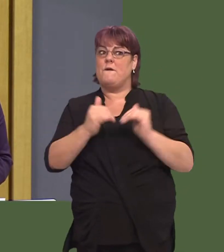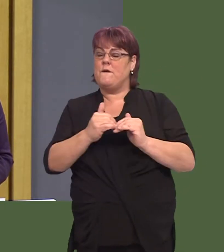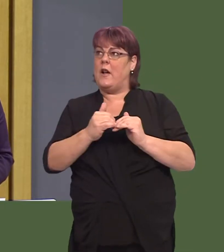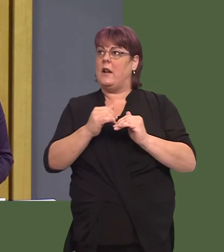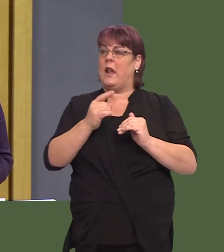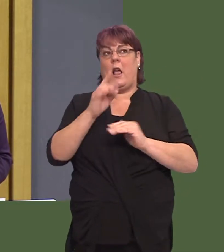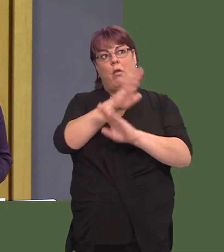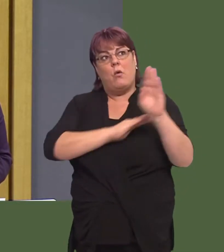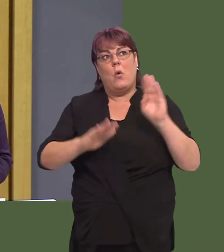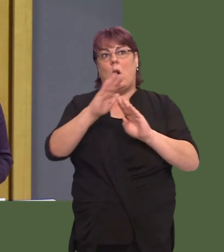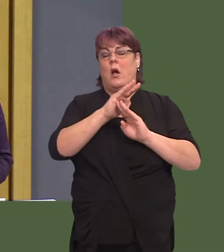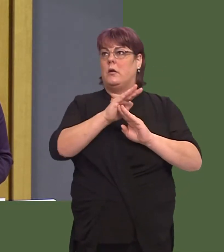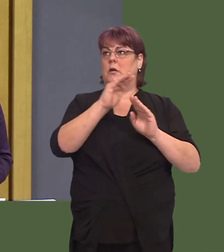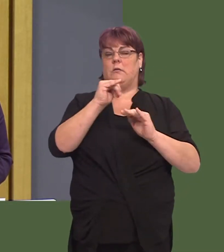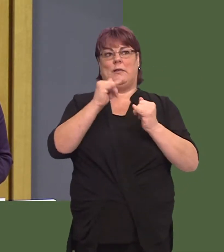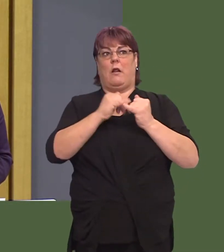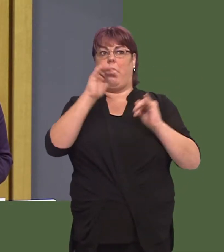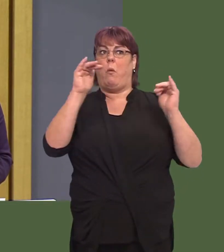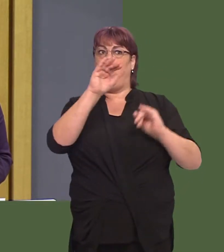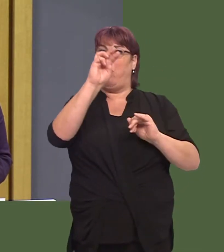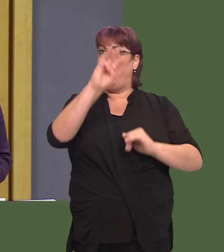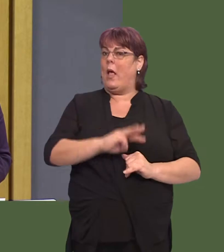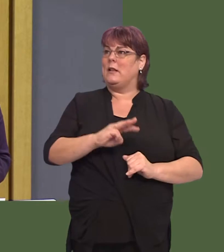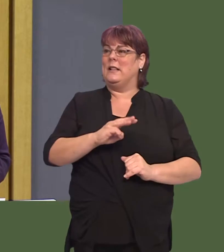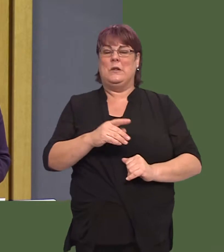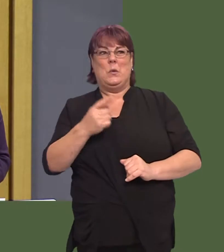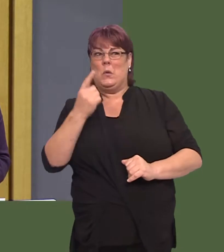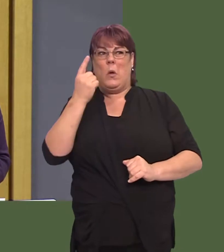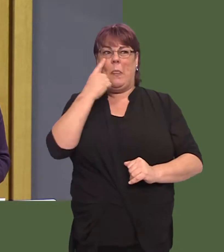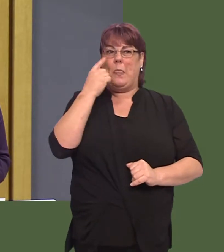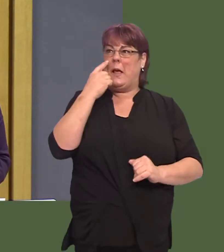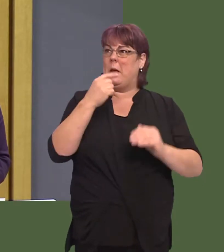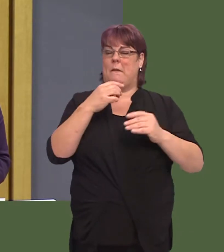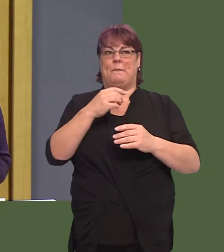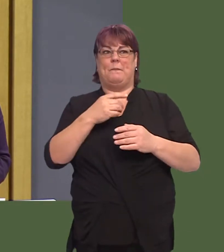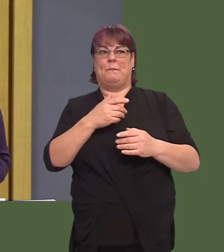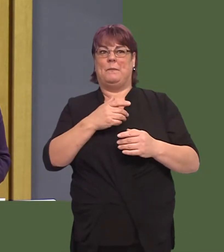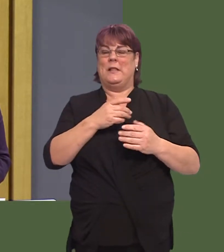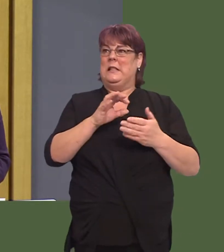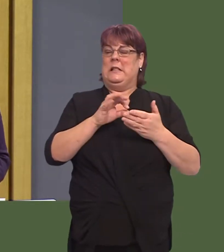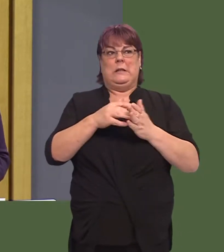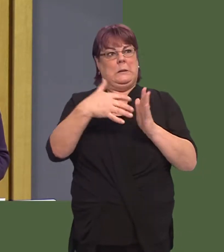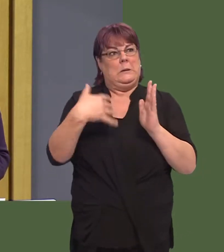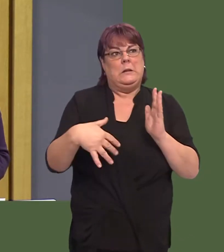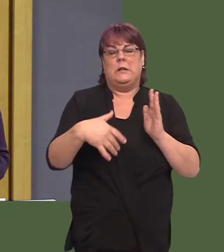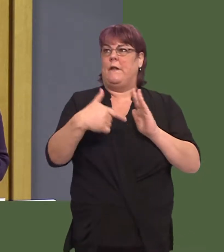actions, it seems unlikely that fuel poverty will be eliminated by the previous stated target of 2018.